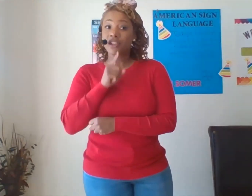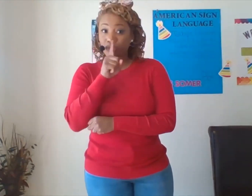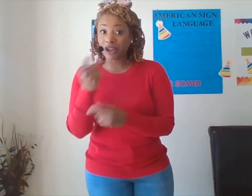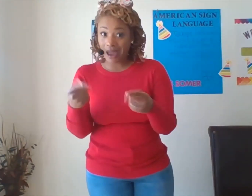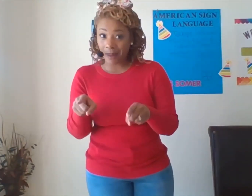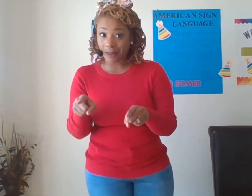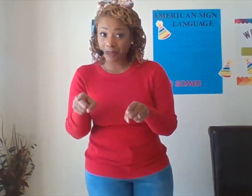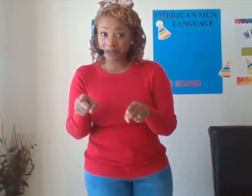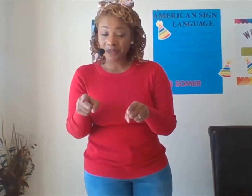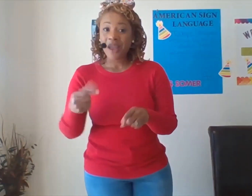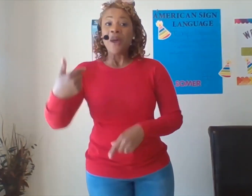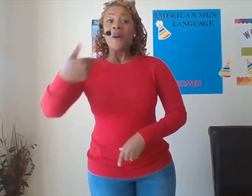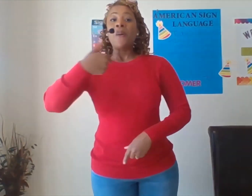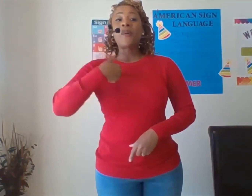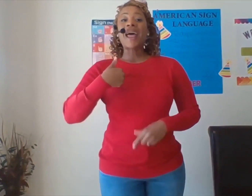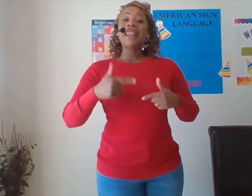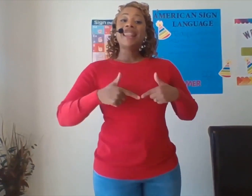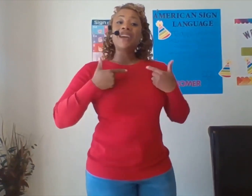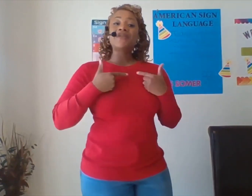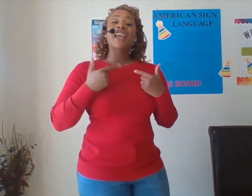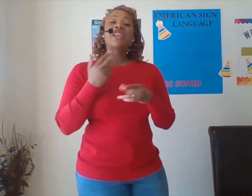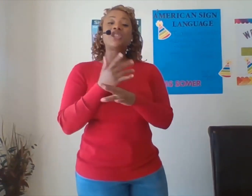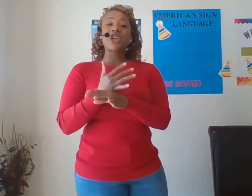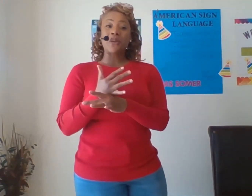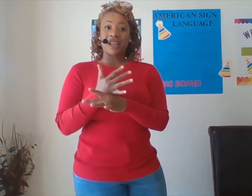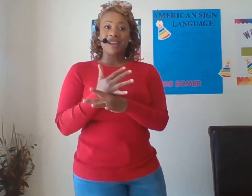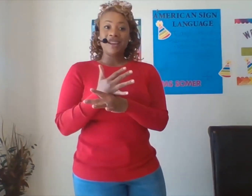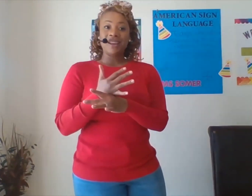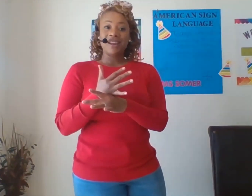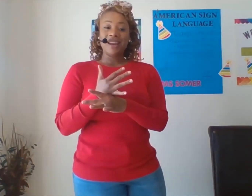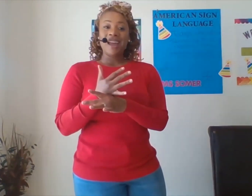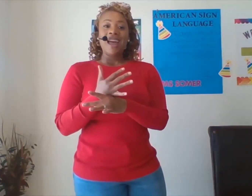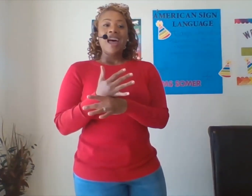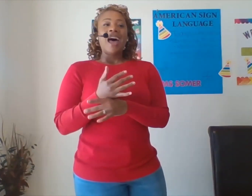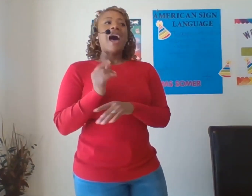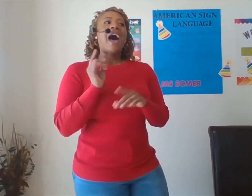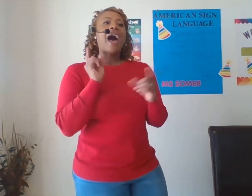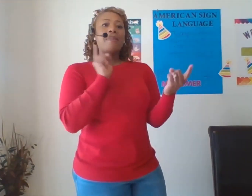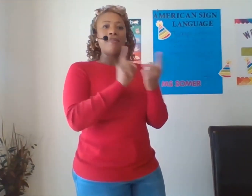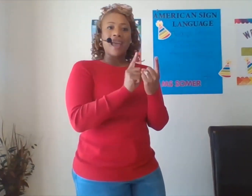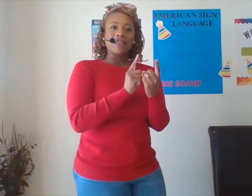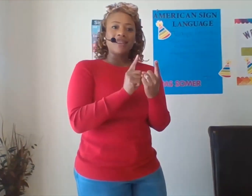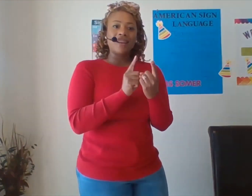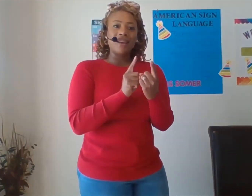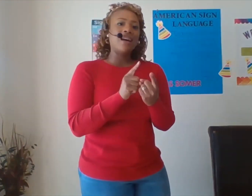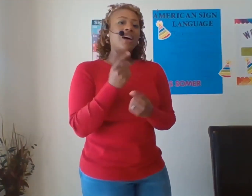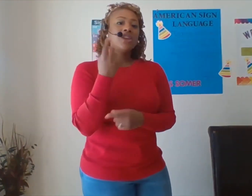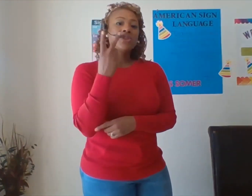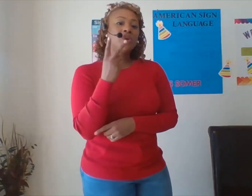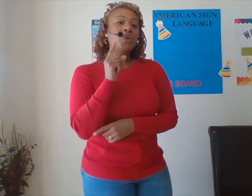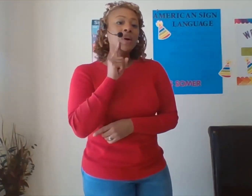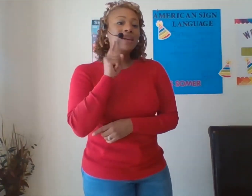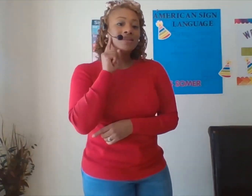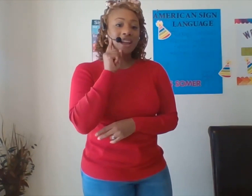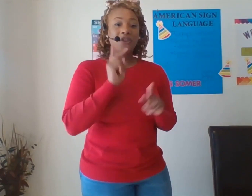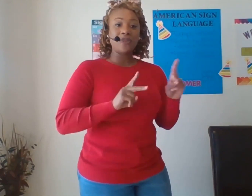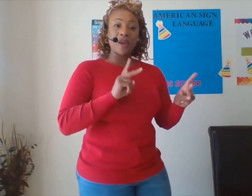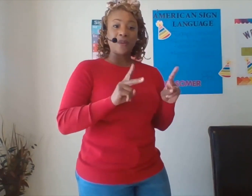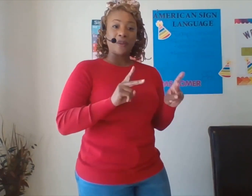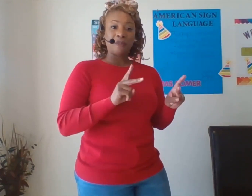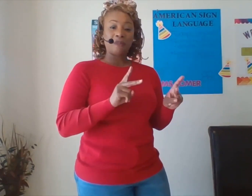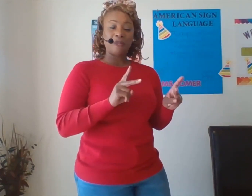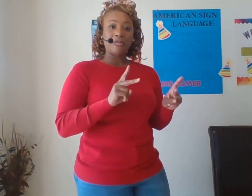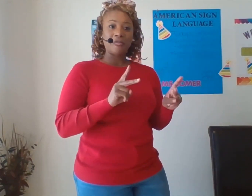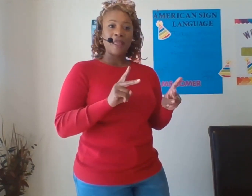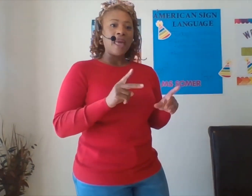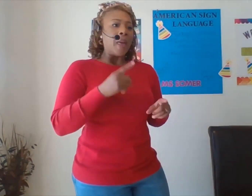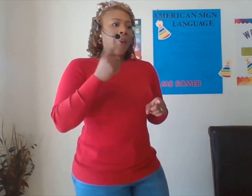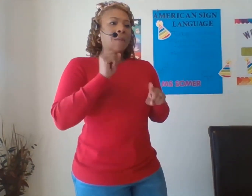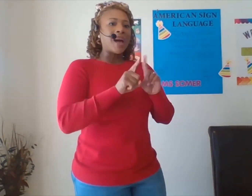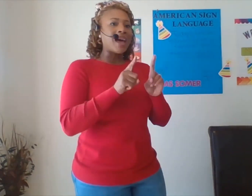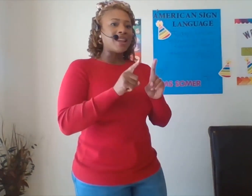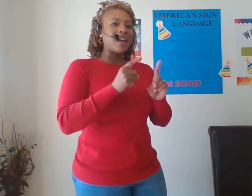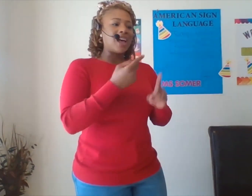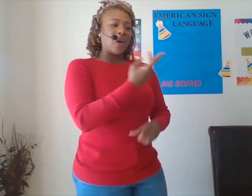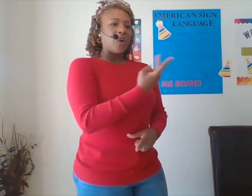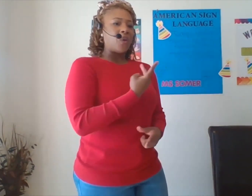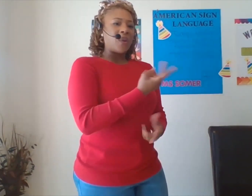this really happened when I lived in Germany I met two deaf people but we